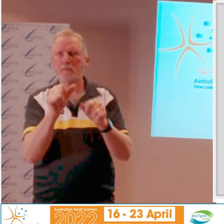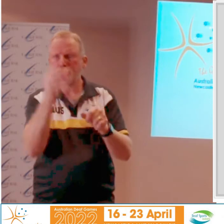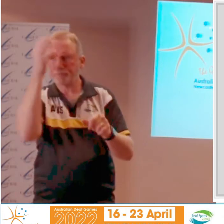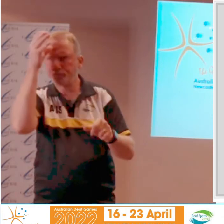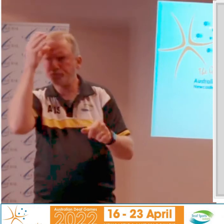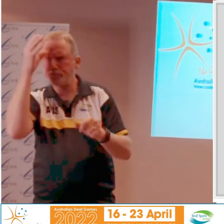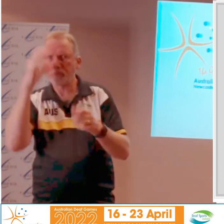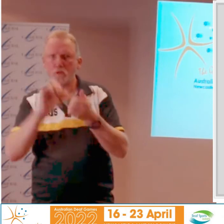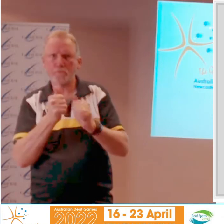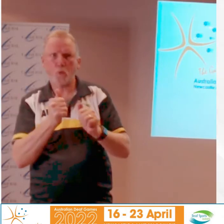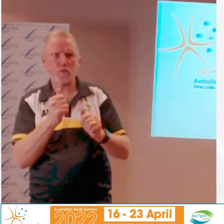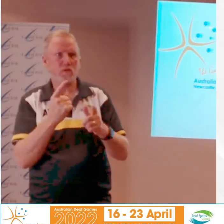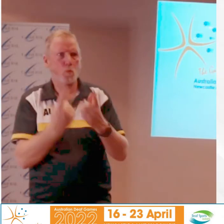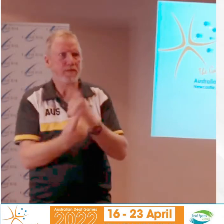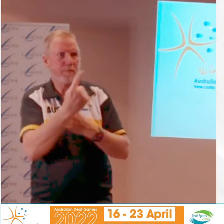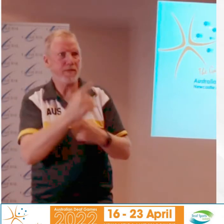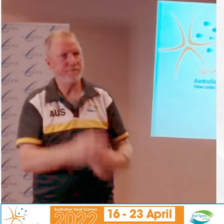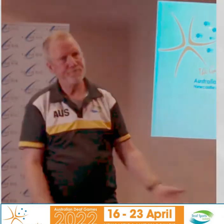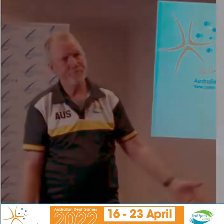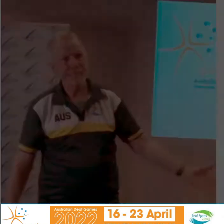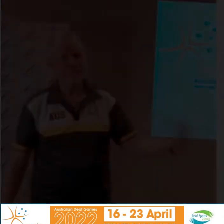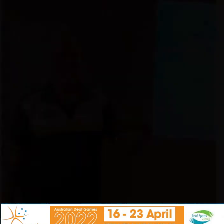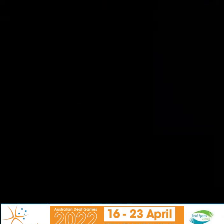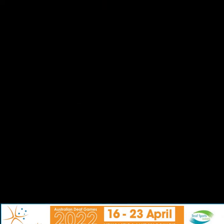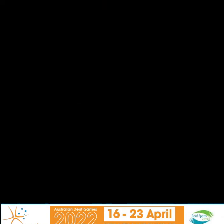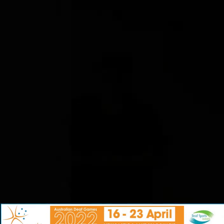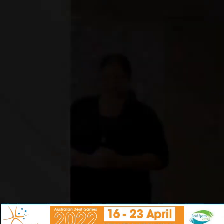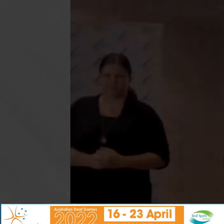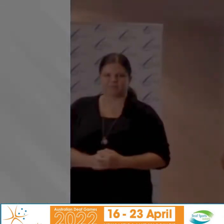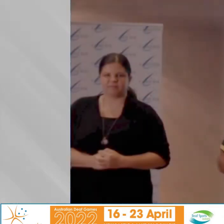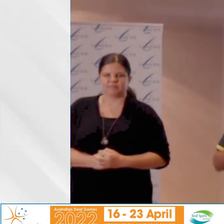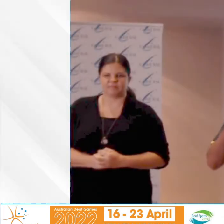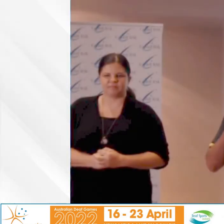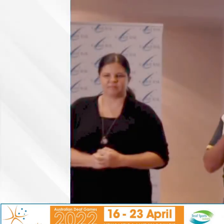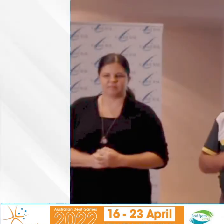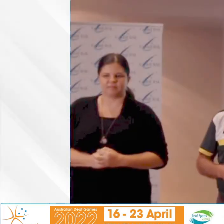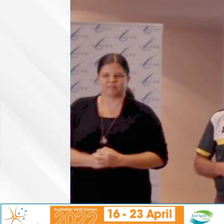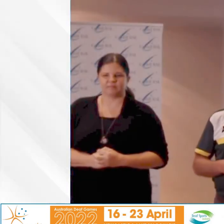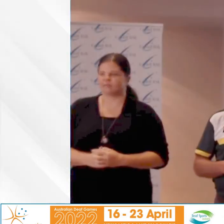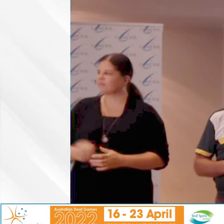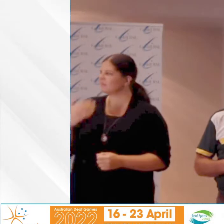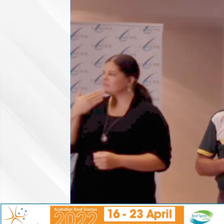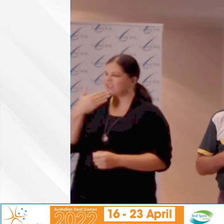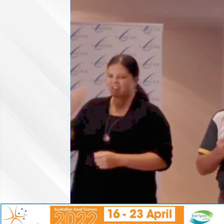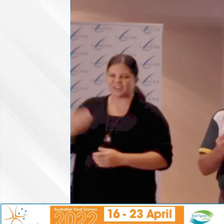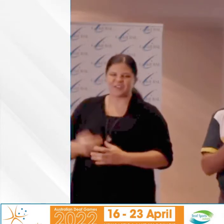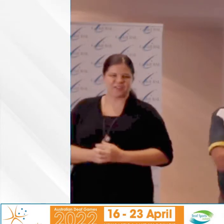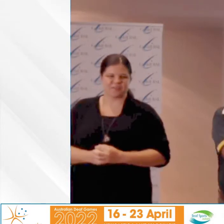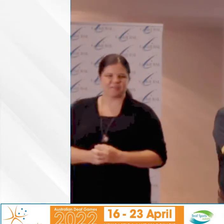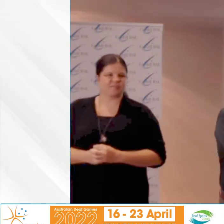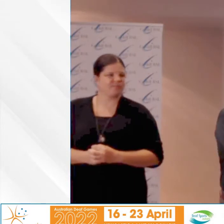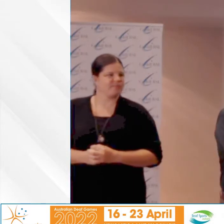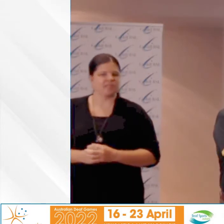with her and all the most knowledge i think about so there's obviously a number of sports